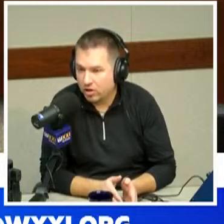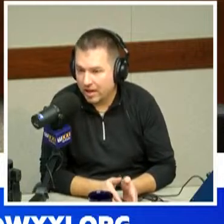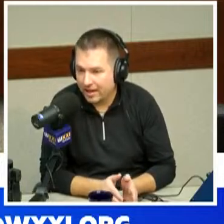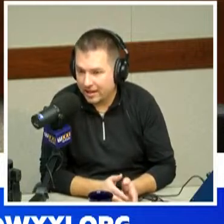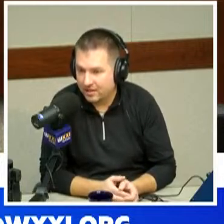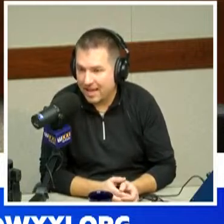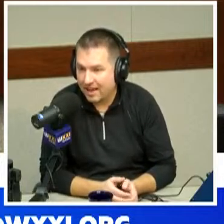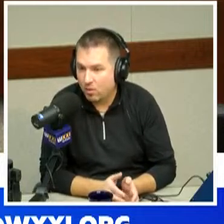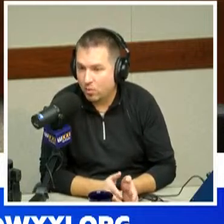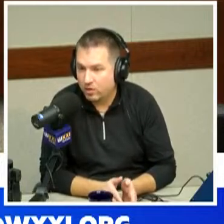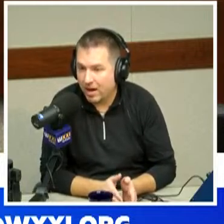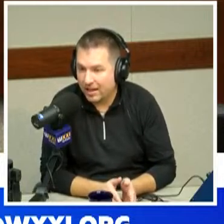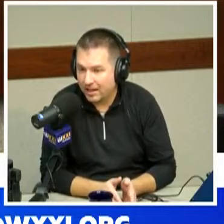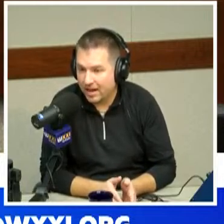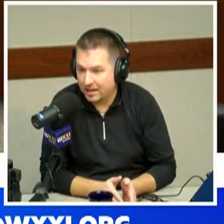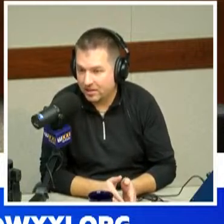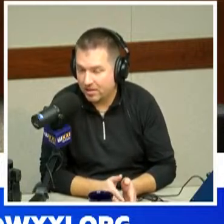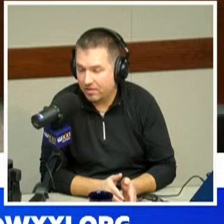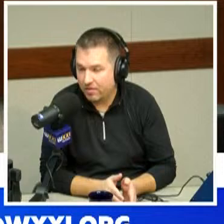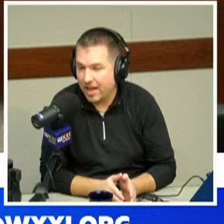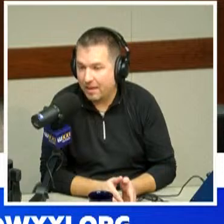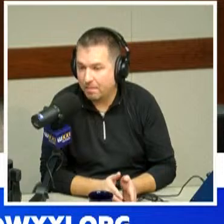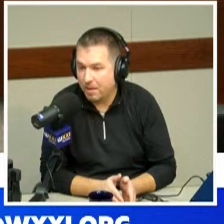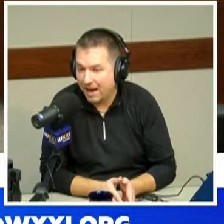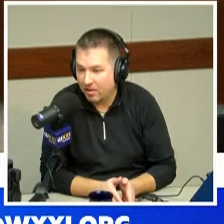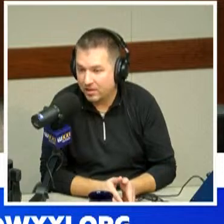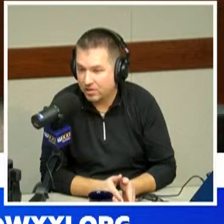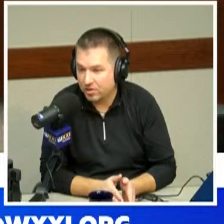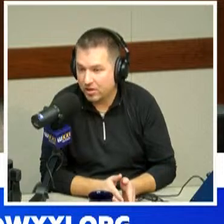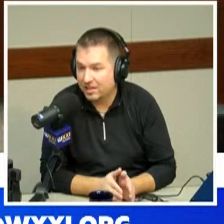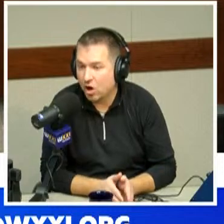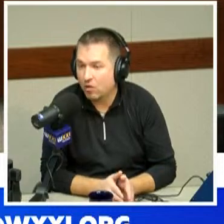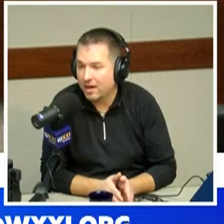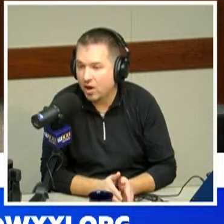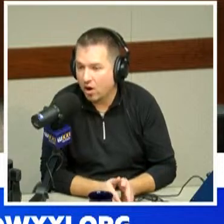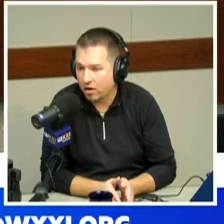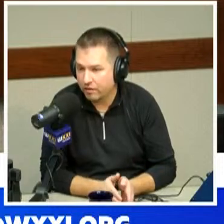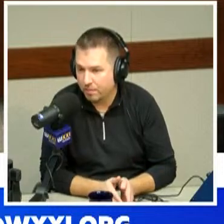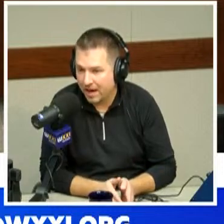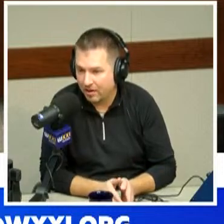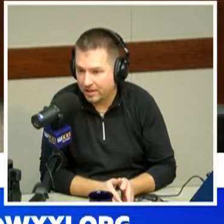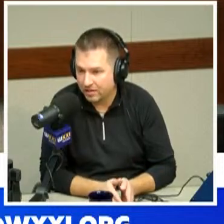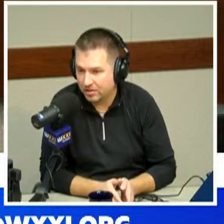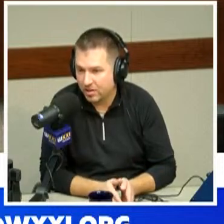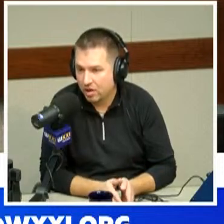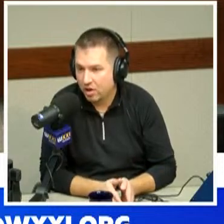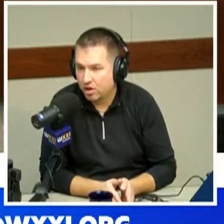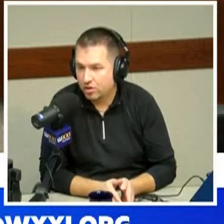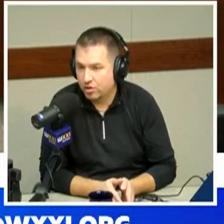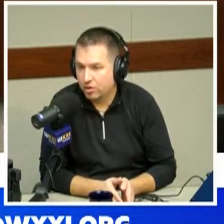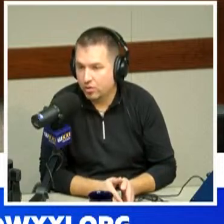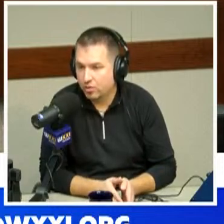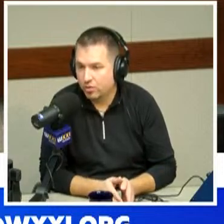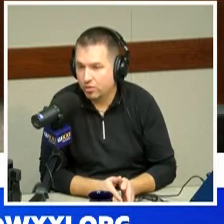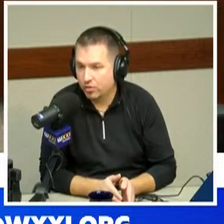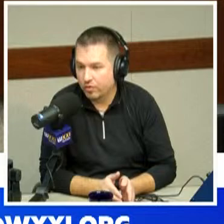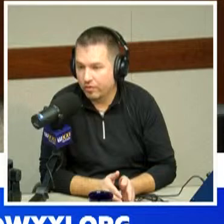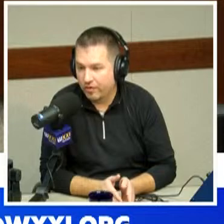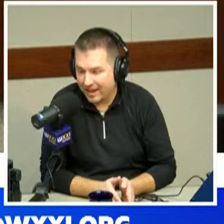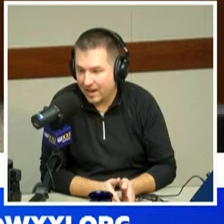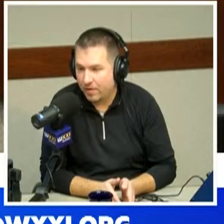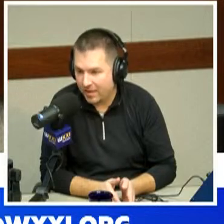look like is that we recognized that parents it's already hard for parents to find out that they